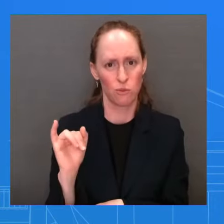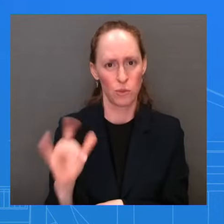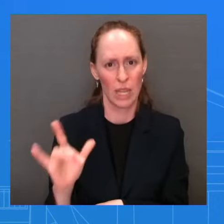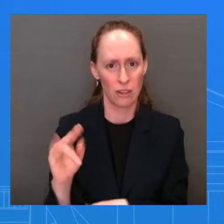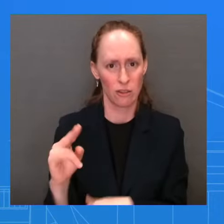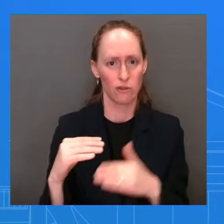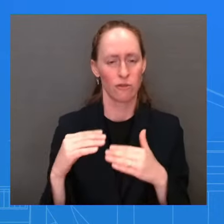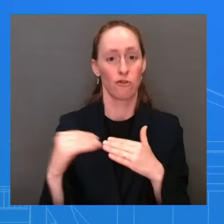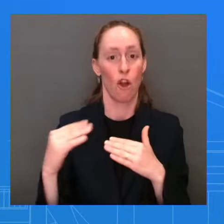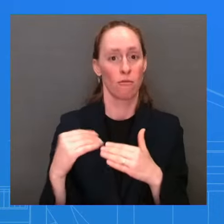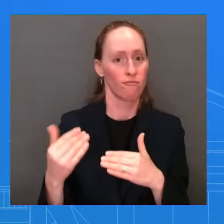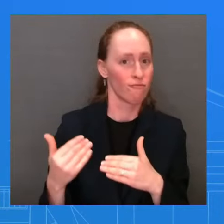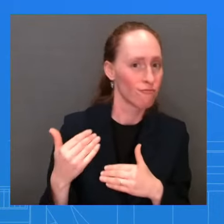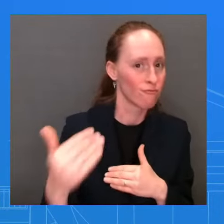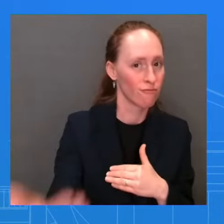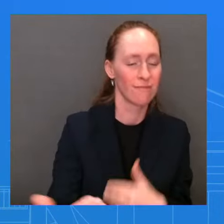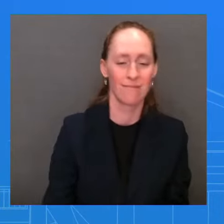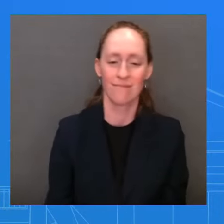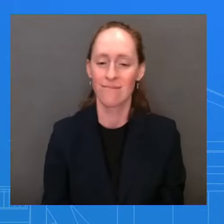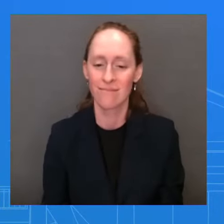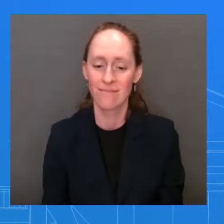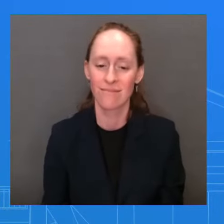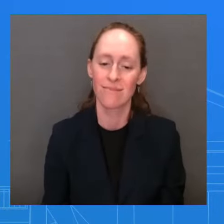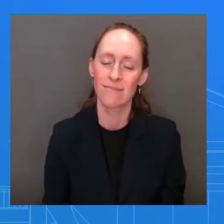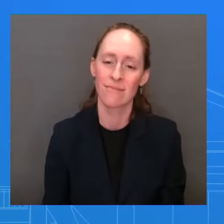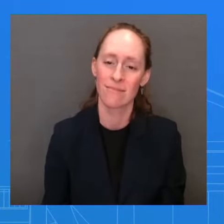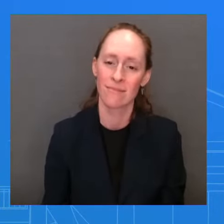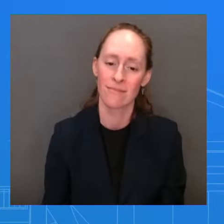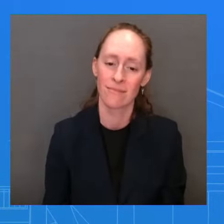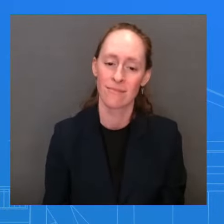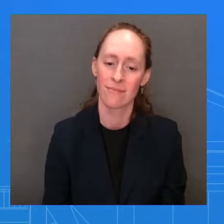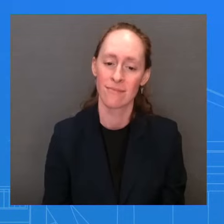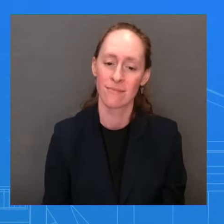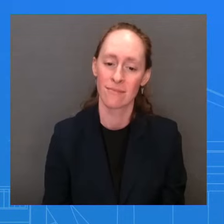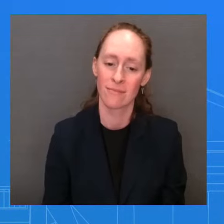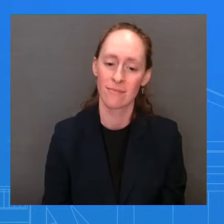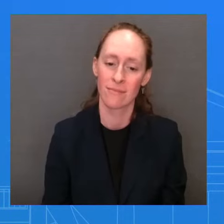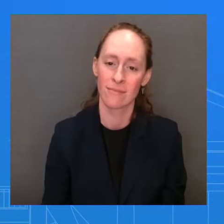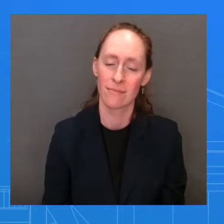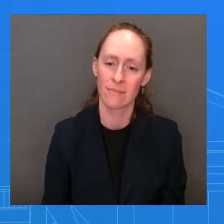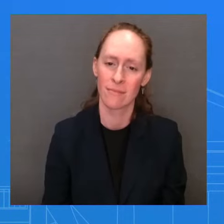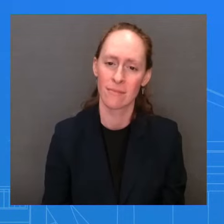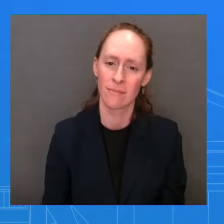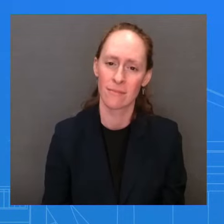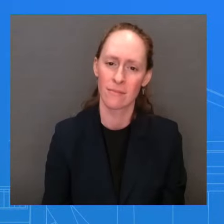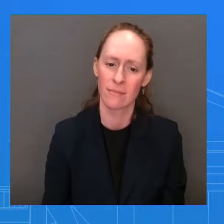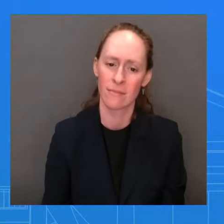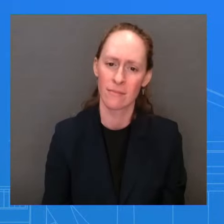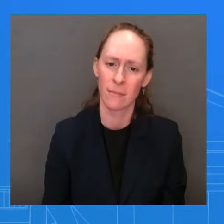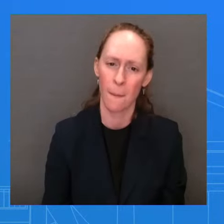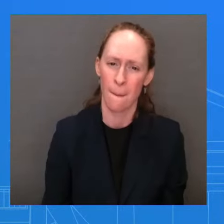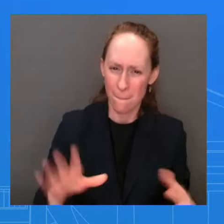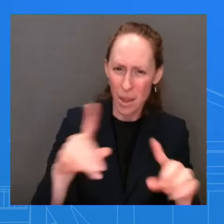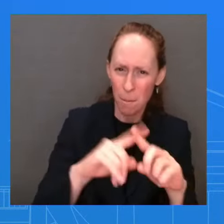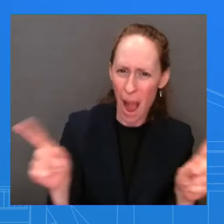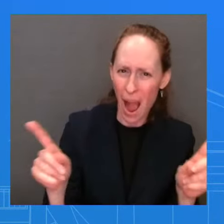the characterization that you broke your word, or this administration has broken its word to the American people? Ms. Jean-Pierre: So, look, we are -- I know he was speaking to the implementation